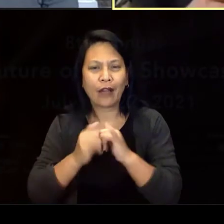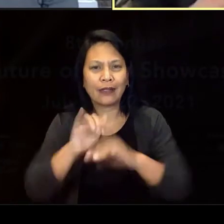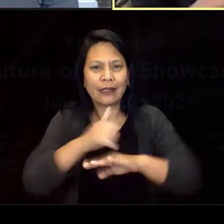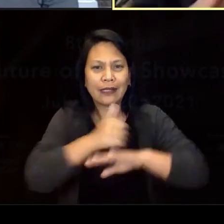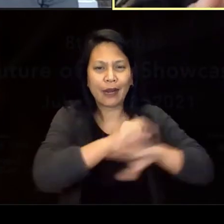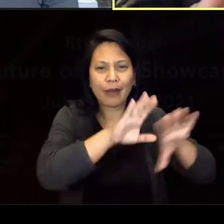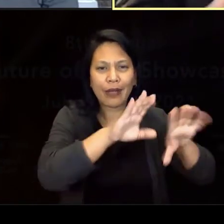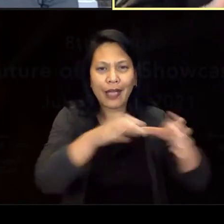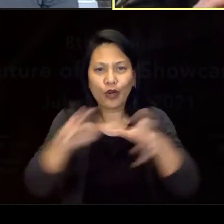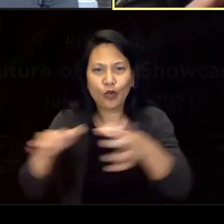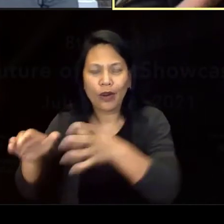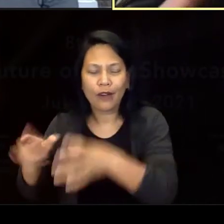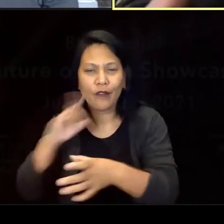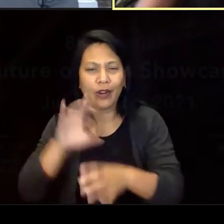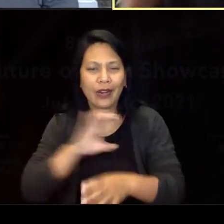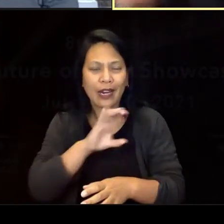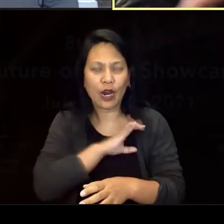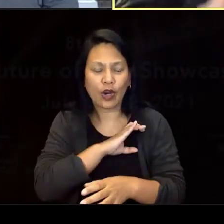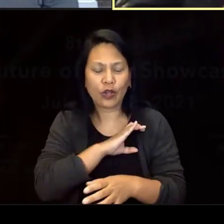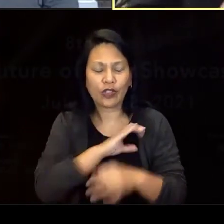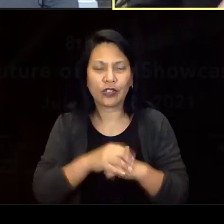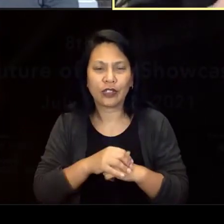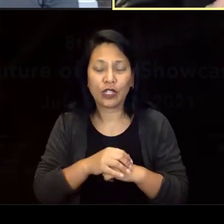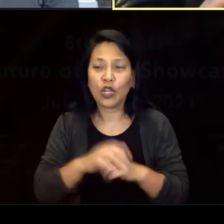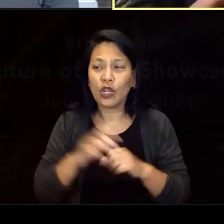And so you could say yes, I'm non binary.